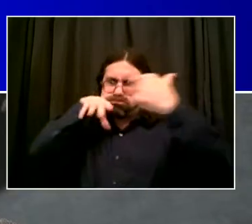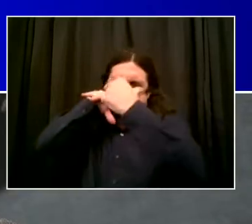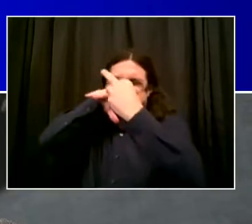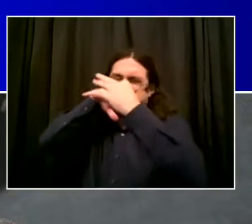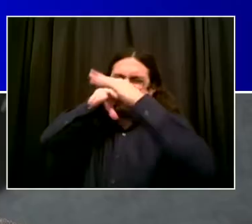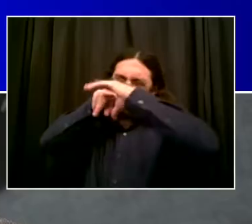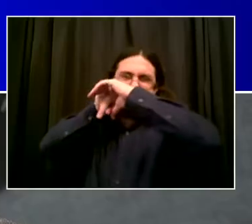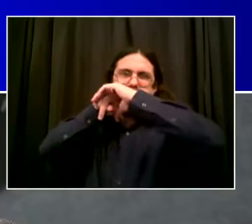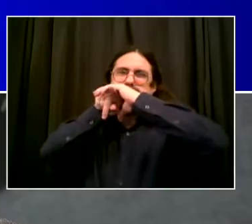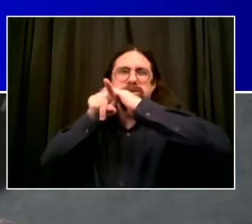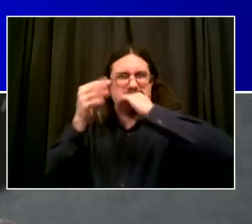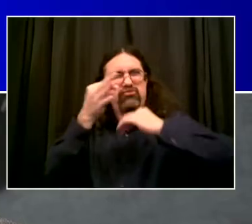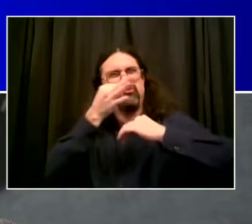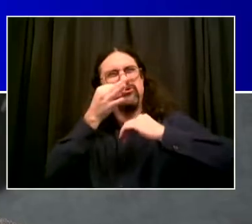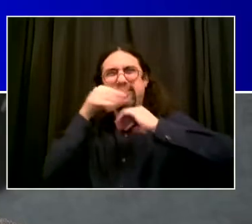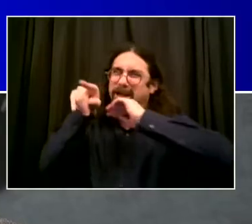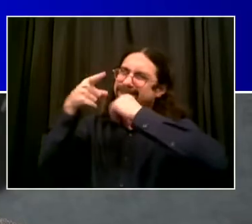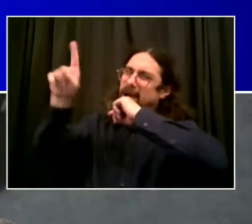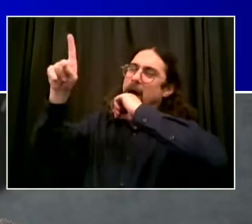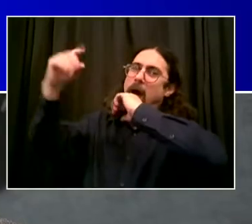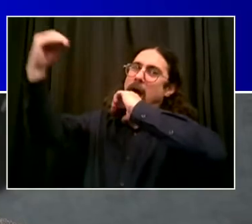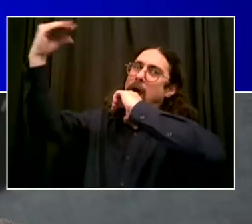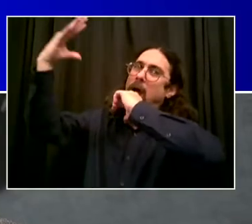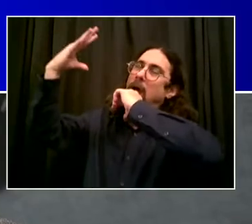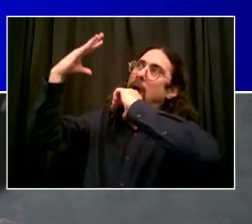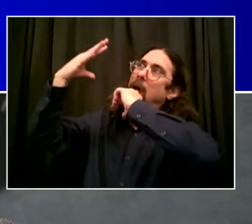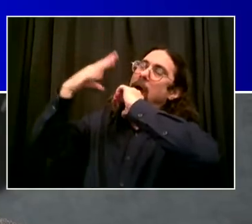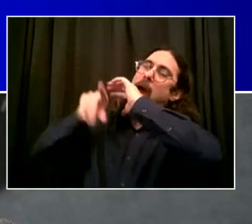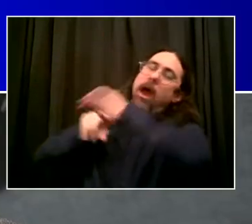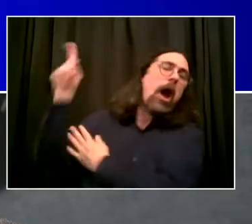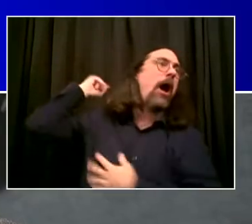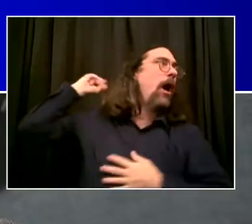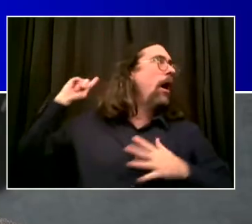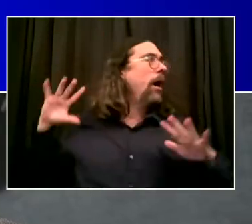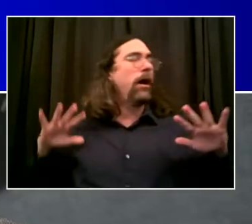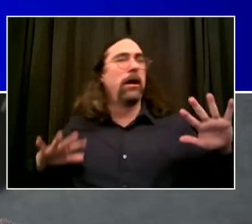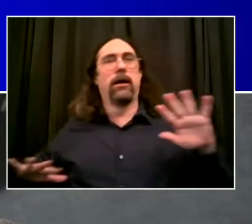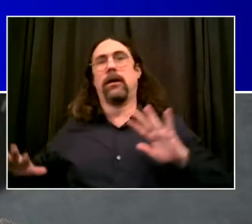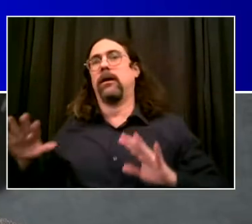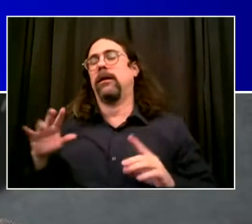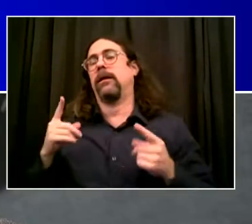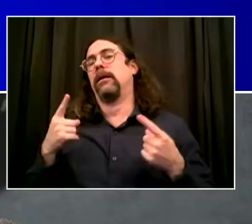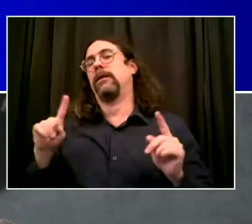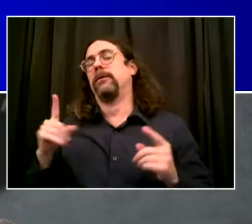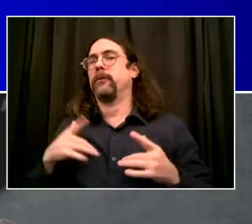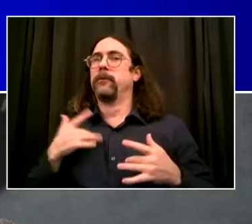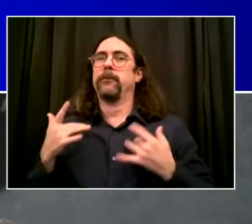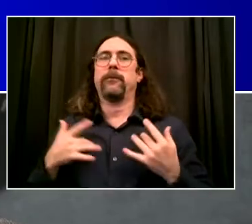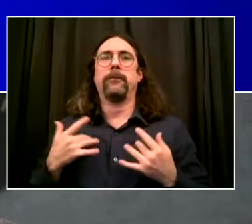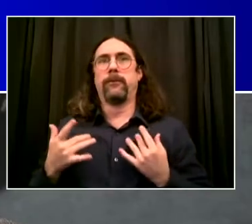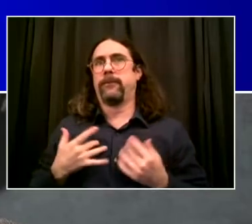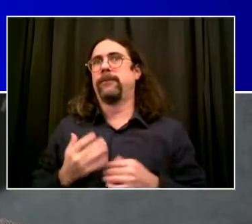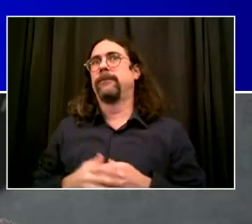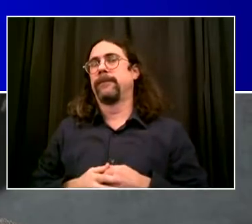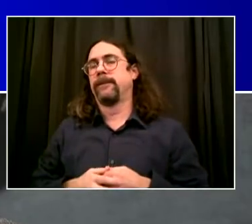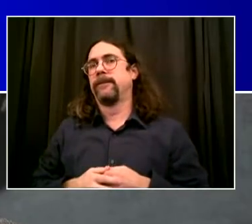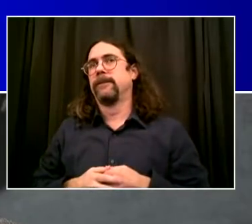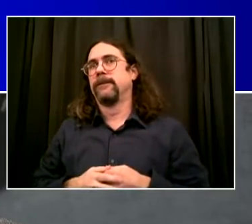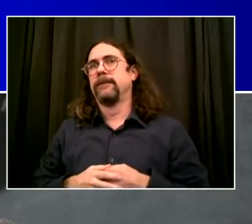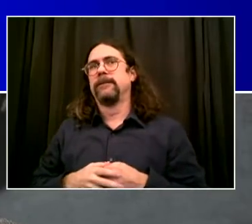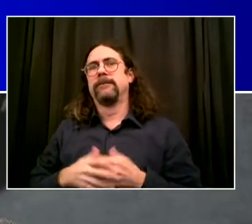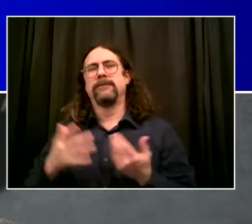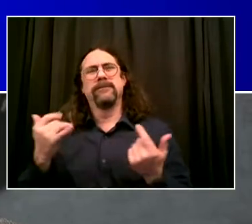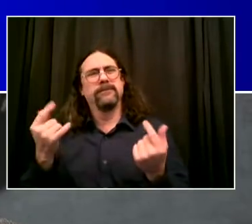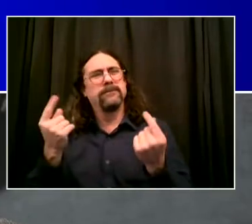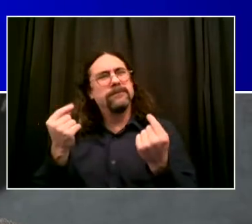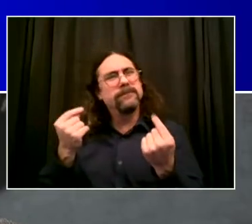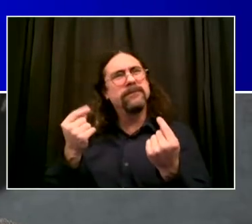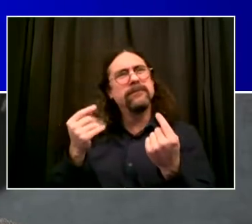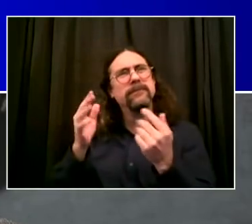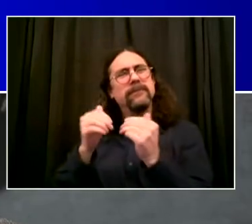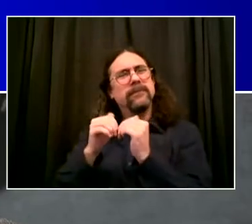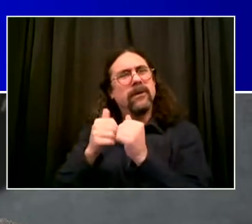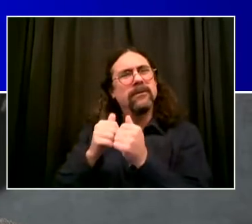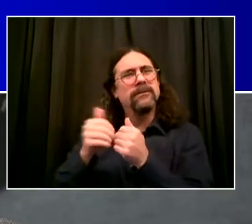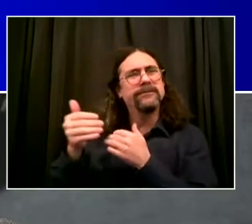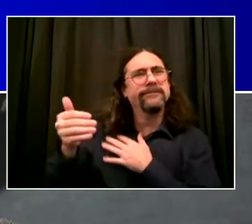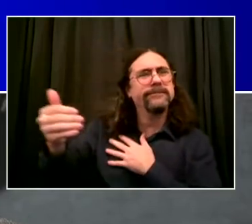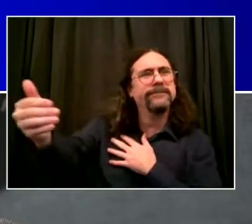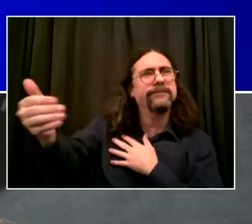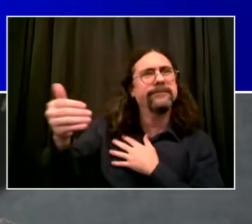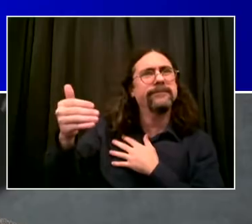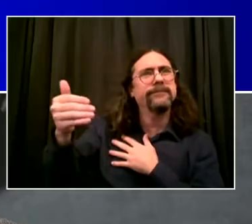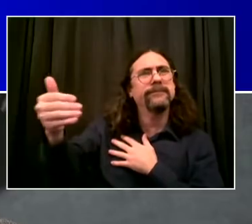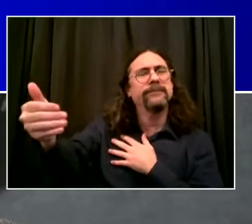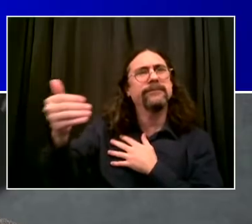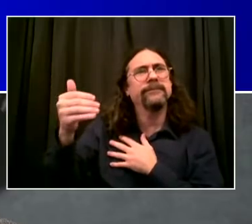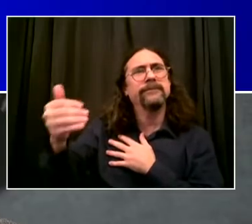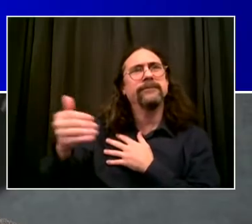NORMAL PRE-